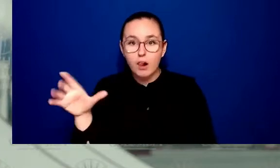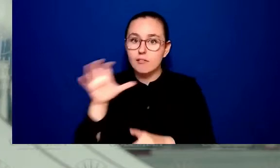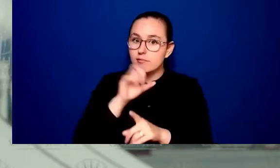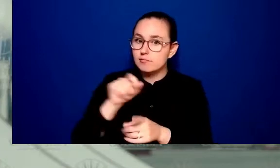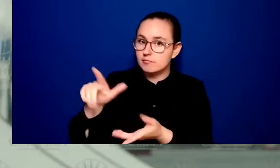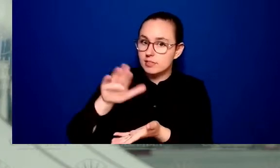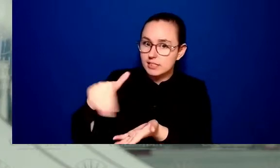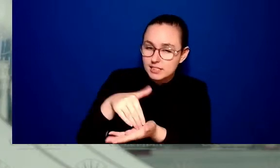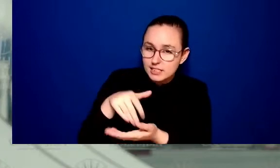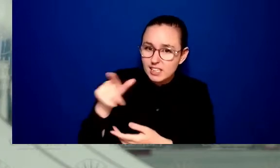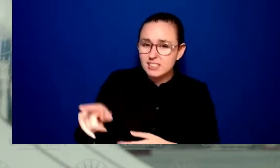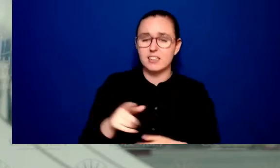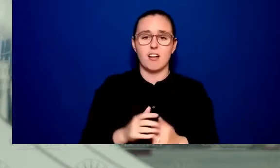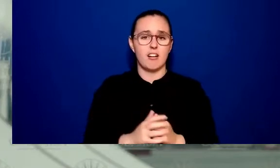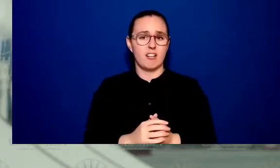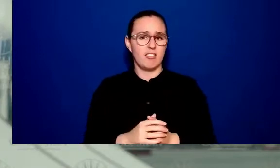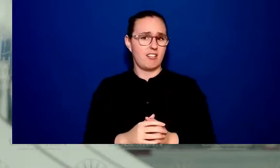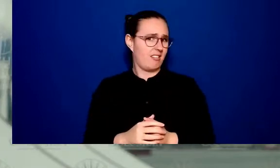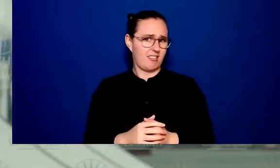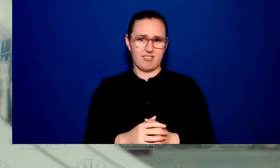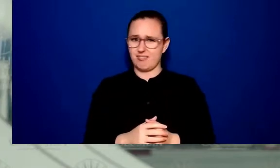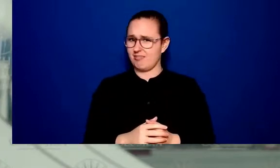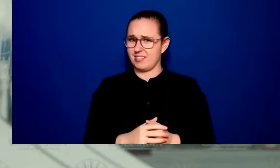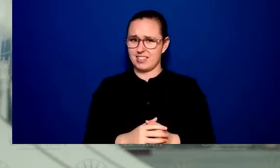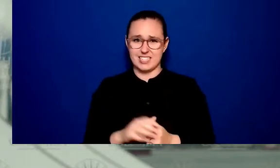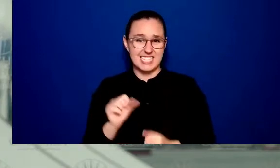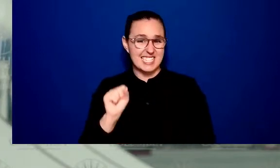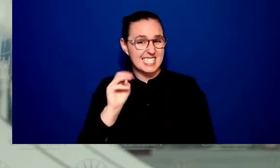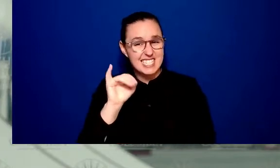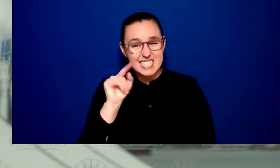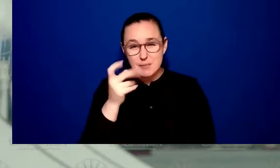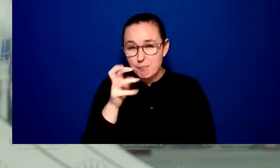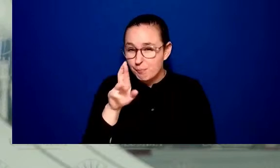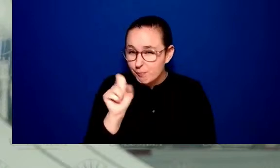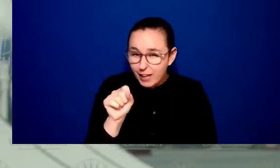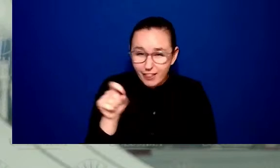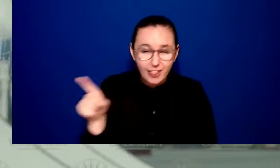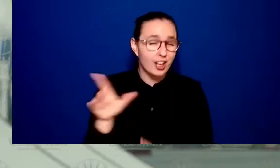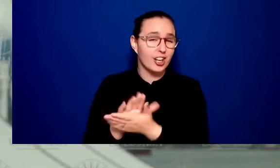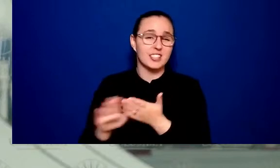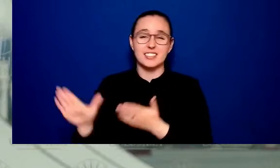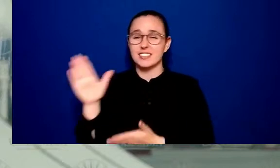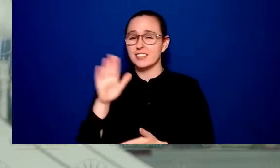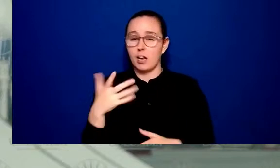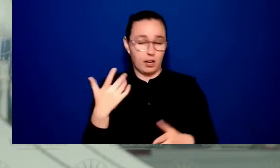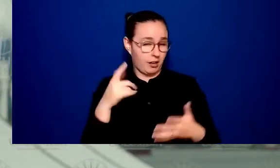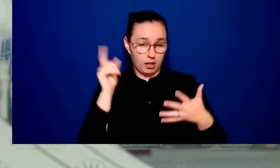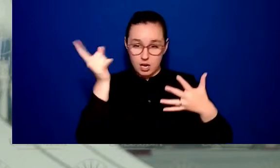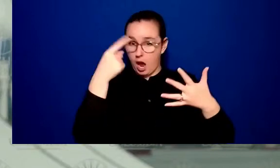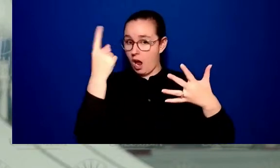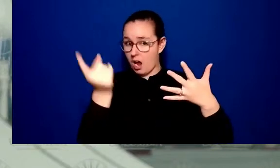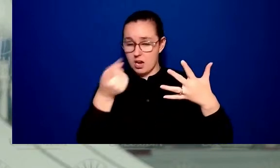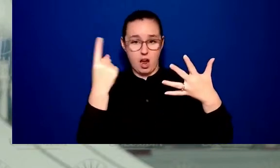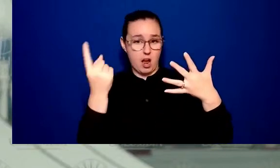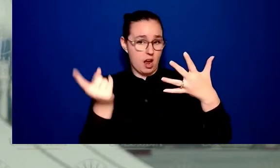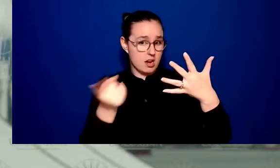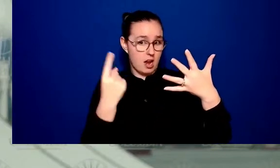campus that the healthy living Center. In South side, an area at the Southside Help Wellness